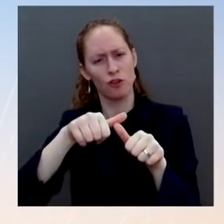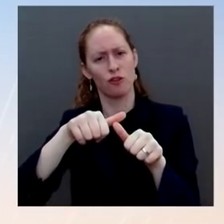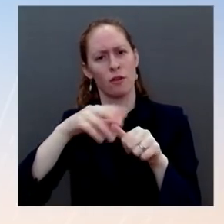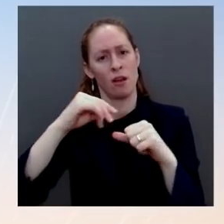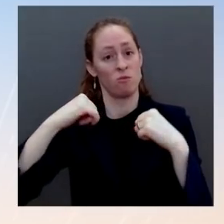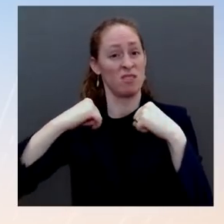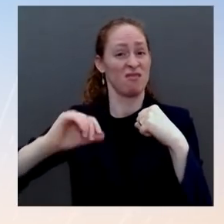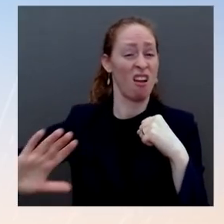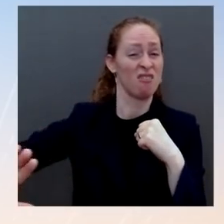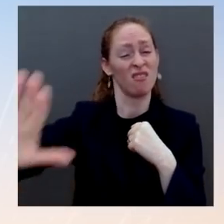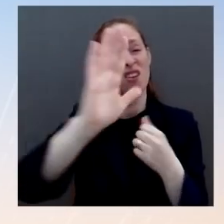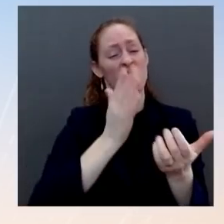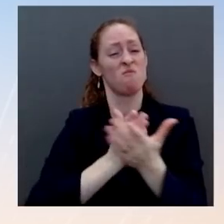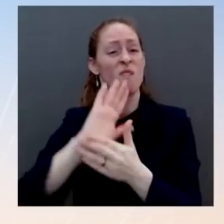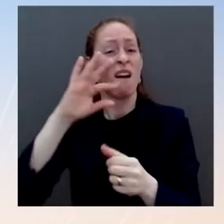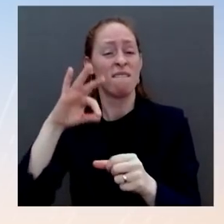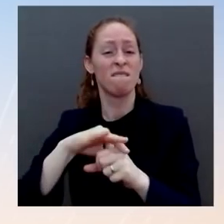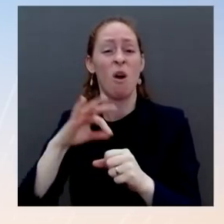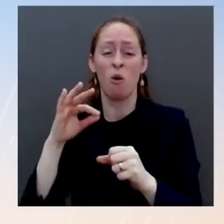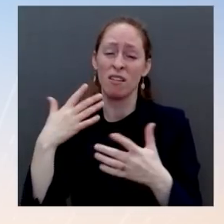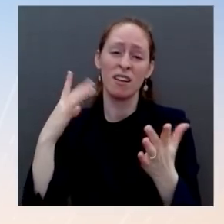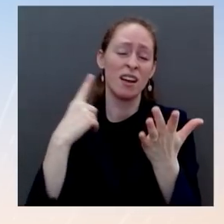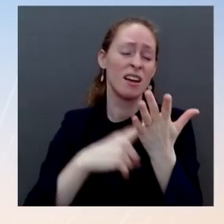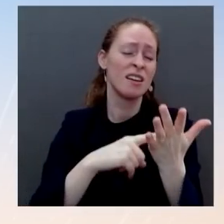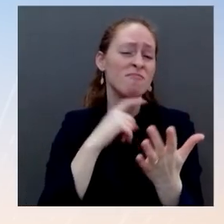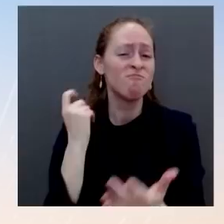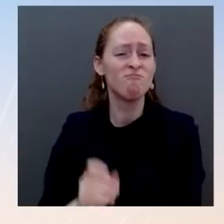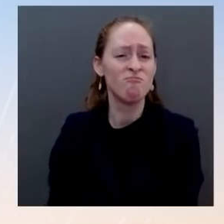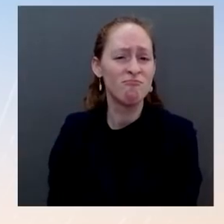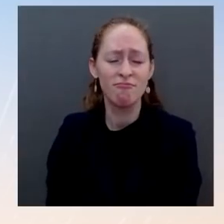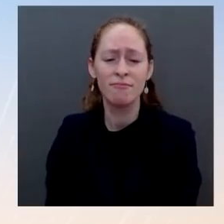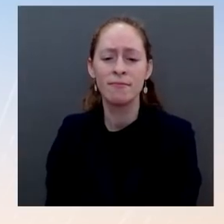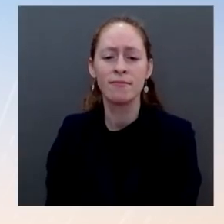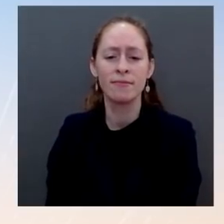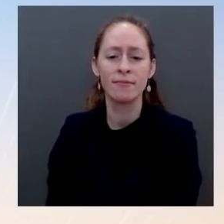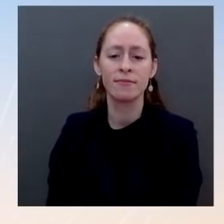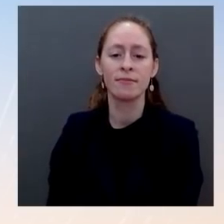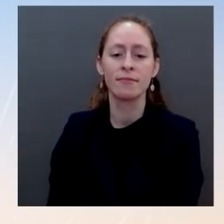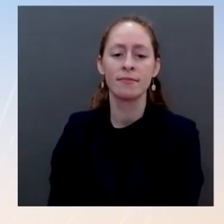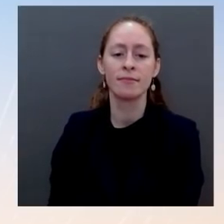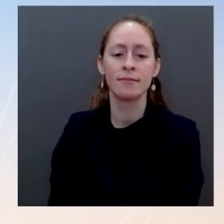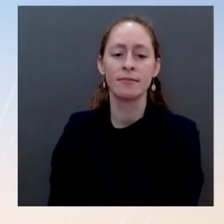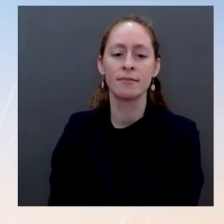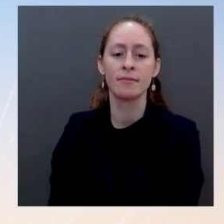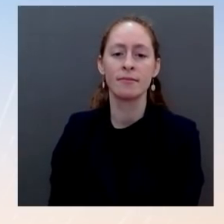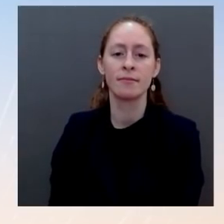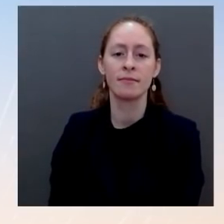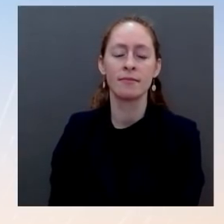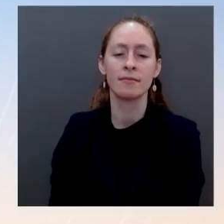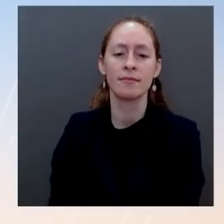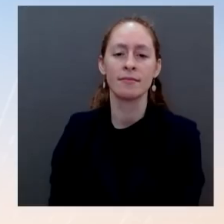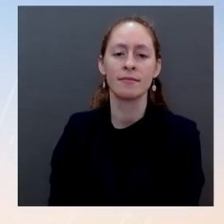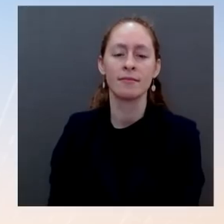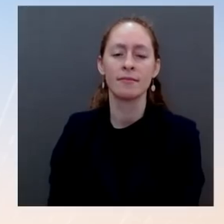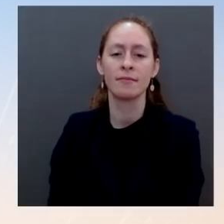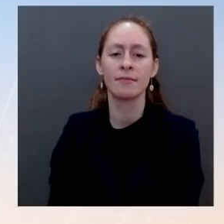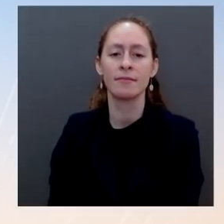With recent announcements of House Democrats deciding not to run for reelection -- it's up to about -- it's now over two dozen --